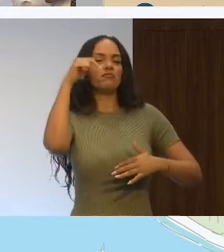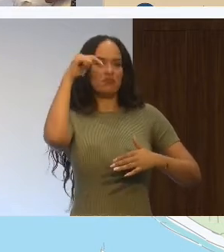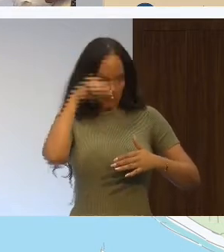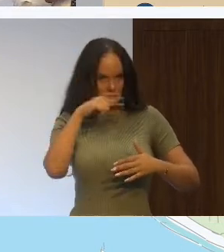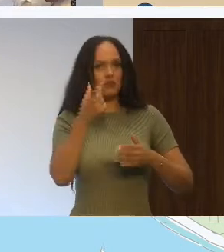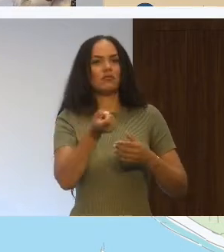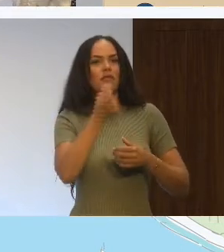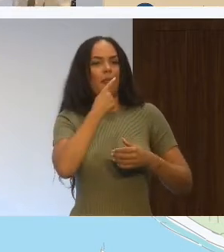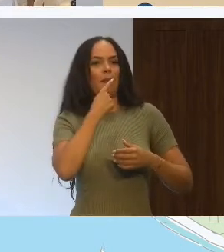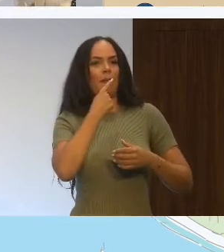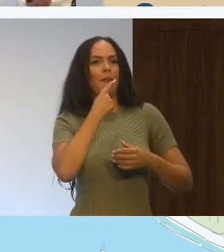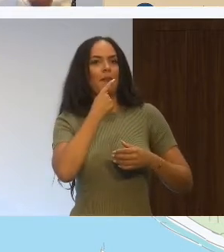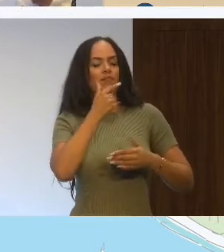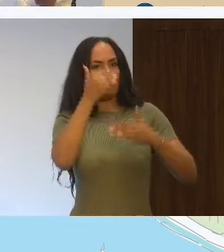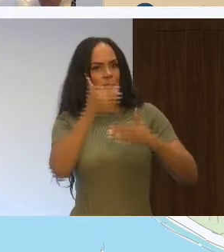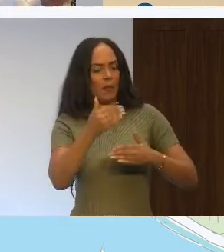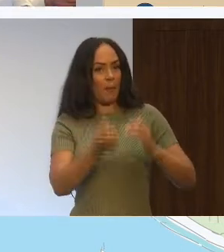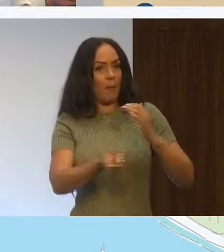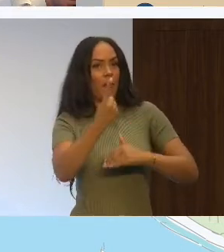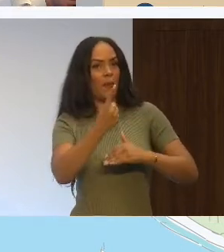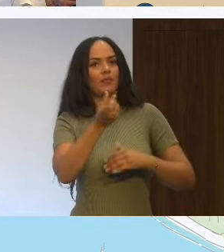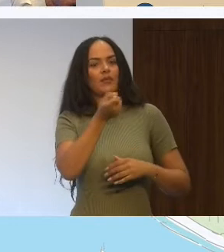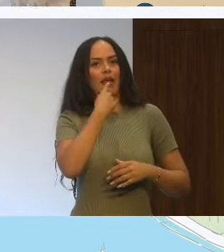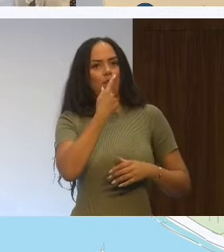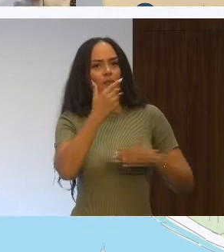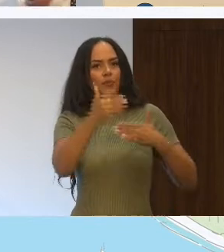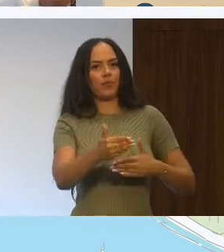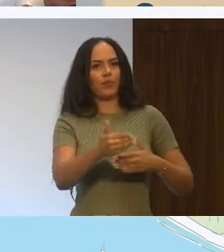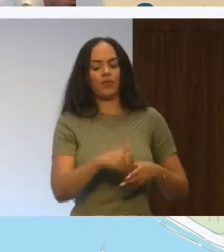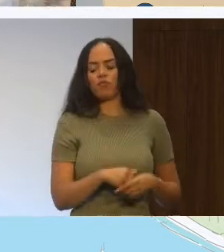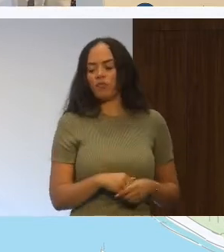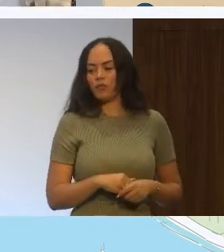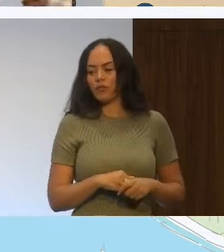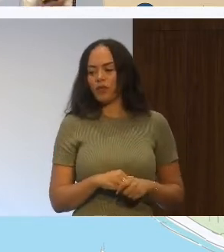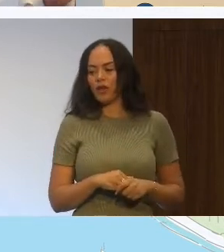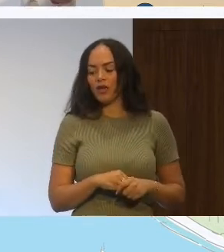So you take them during the headache phase. We always recommend to people that carry them around with you